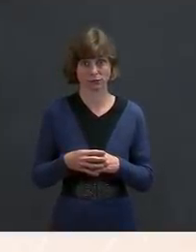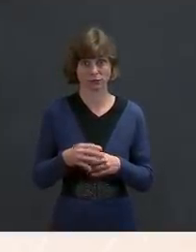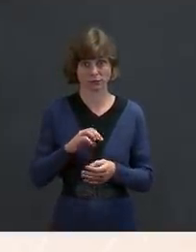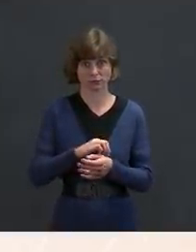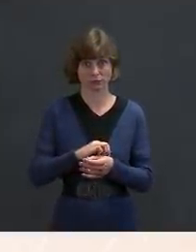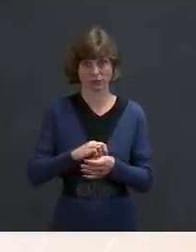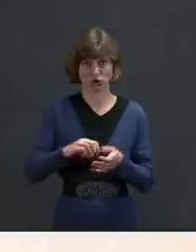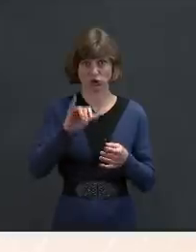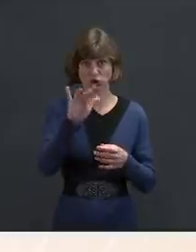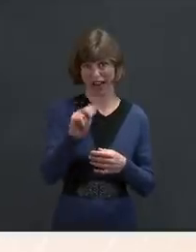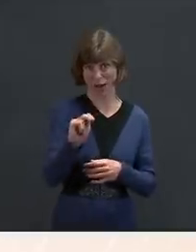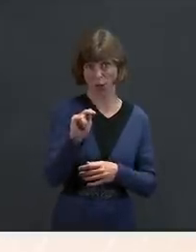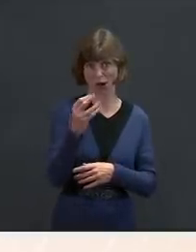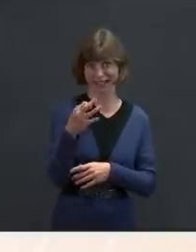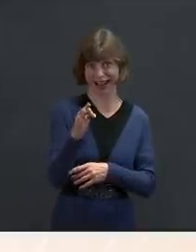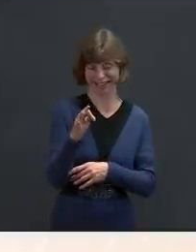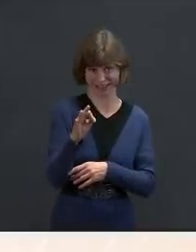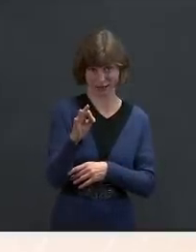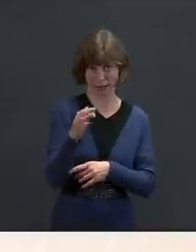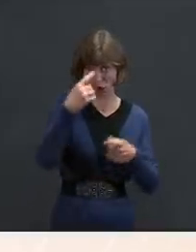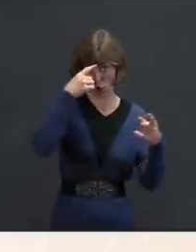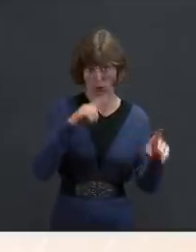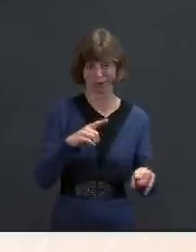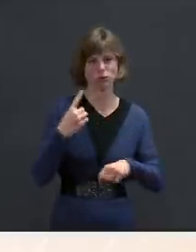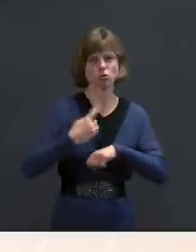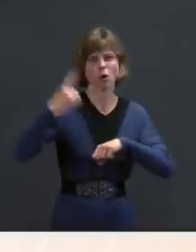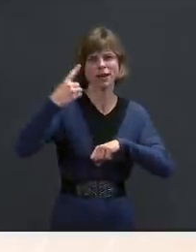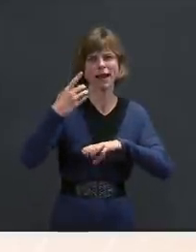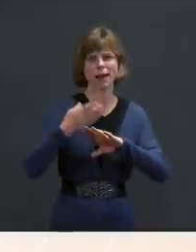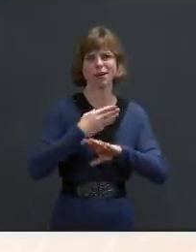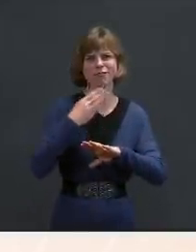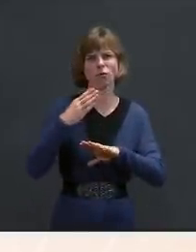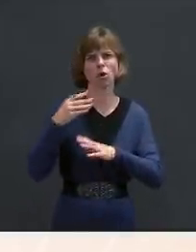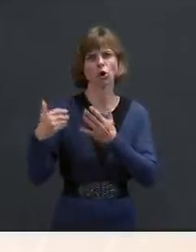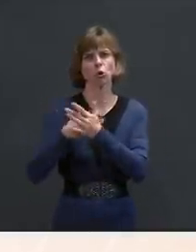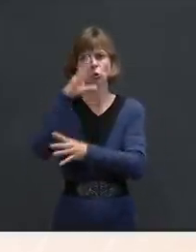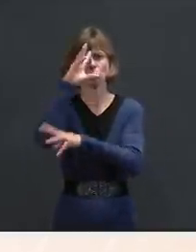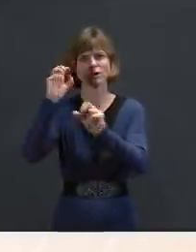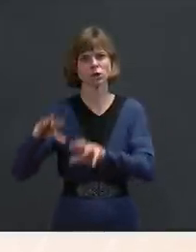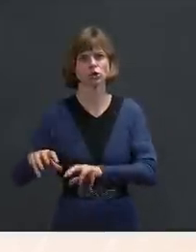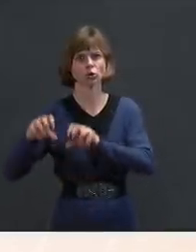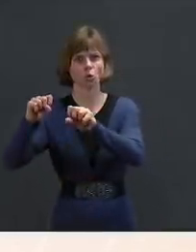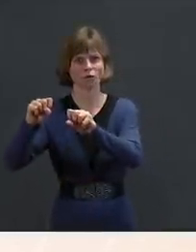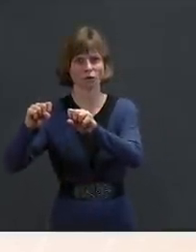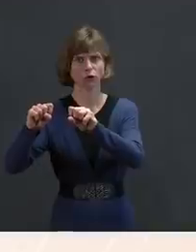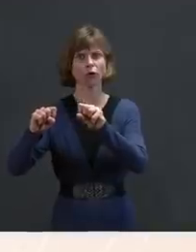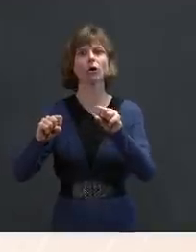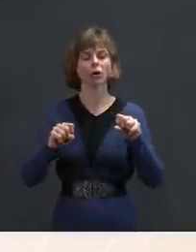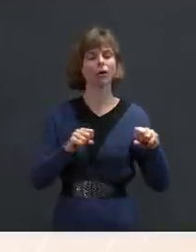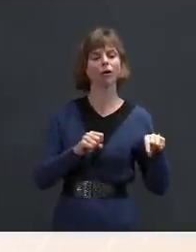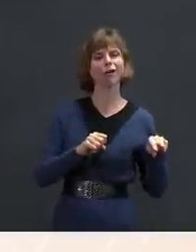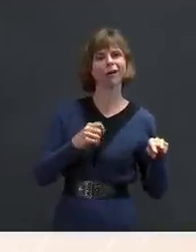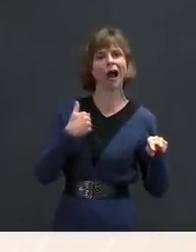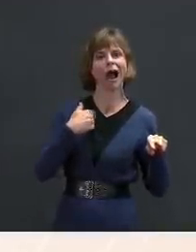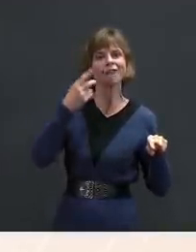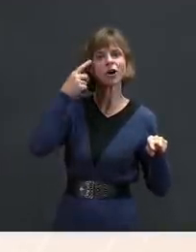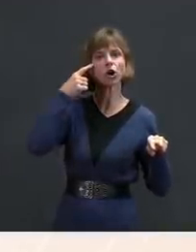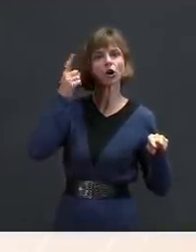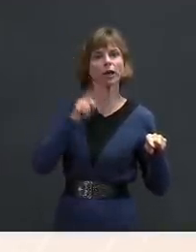one day before the new administration was to commence -- an agreement with the union